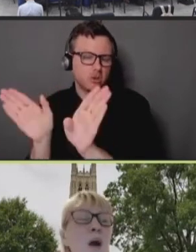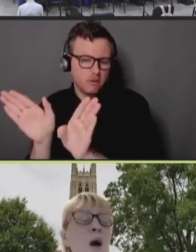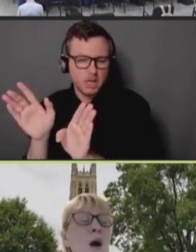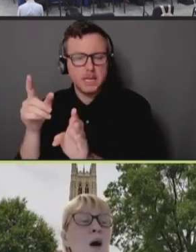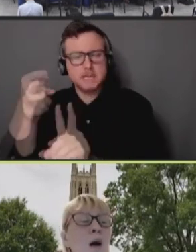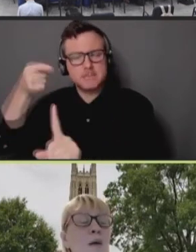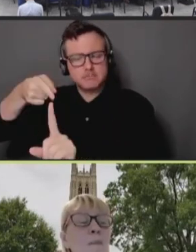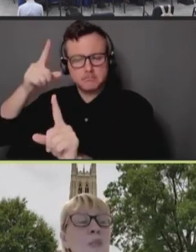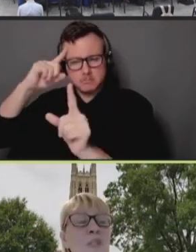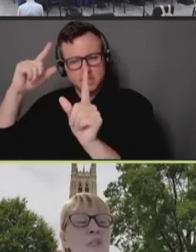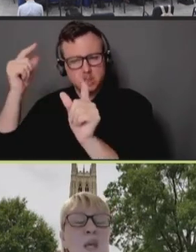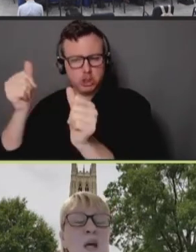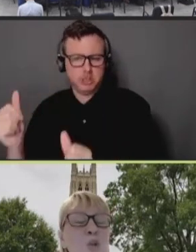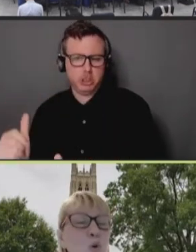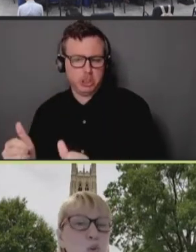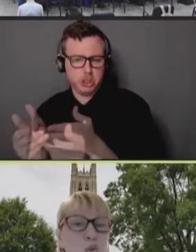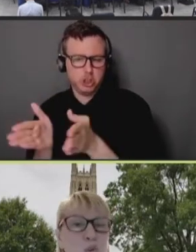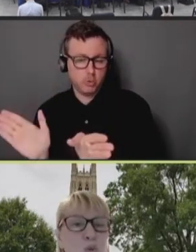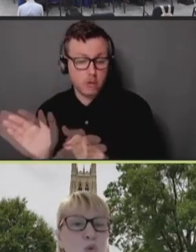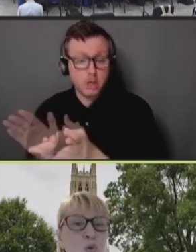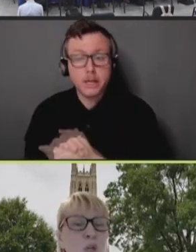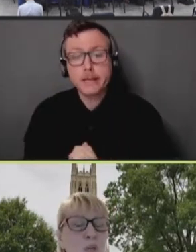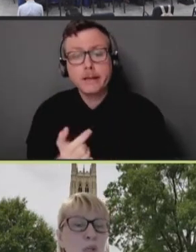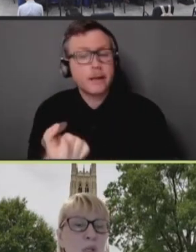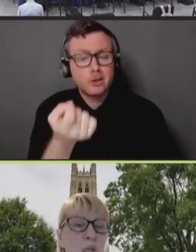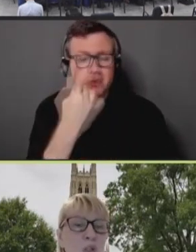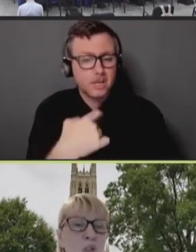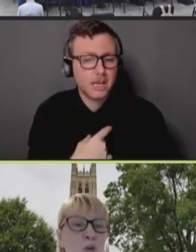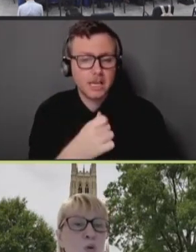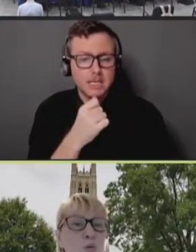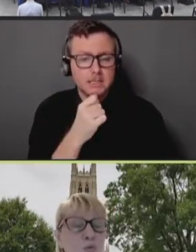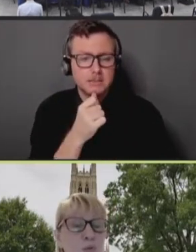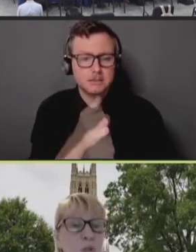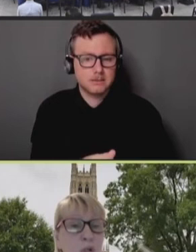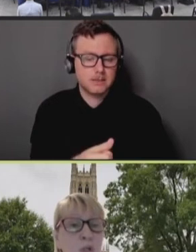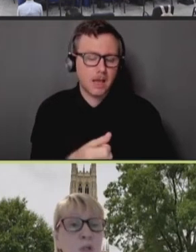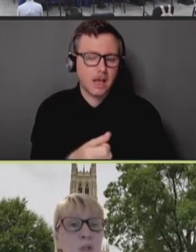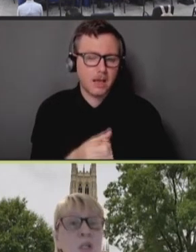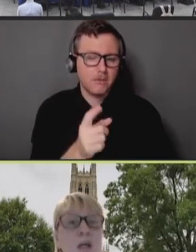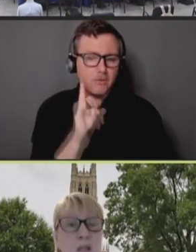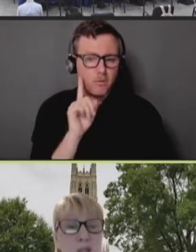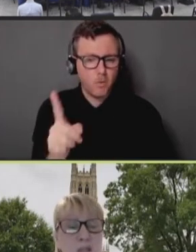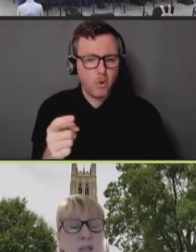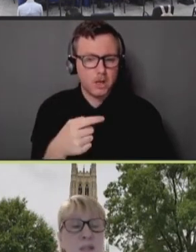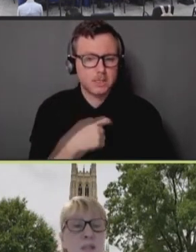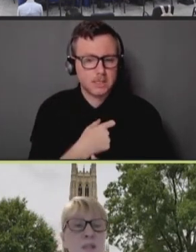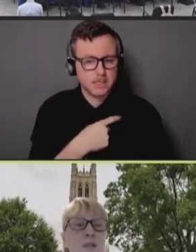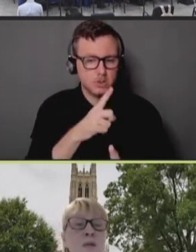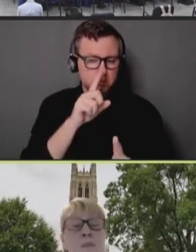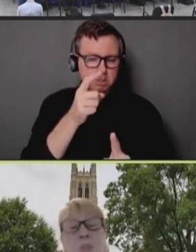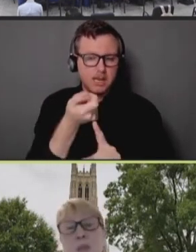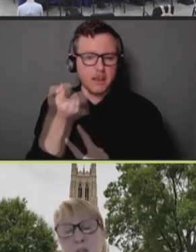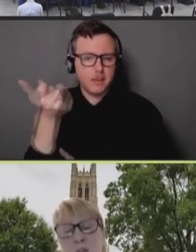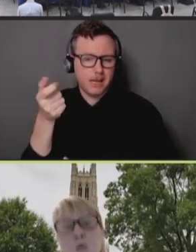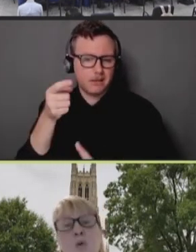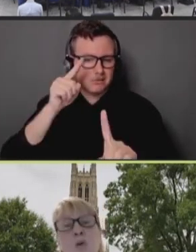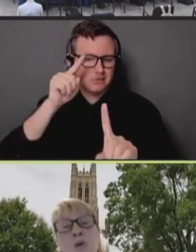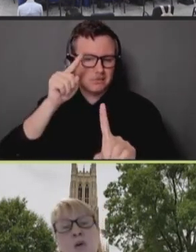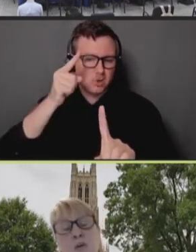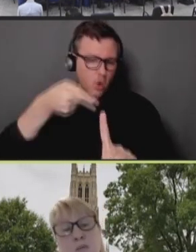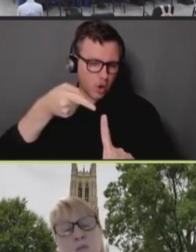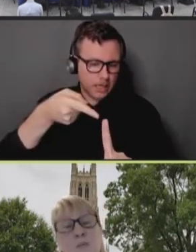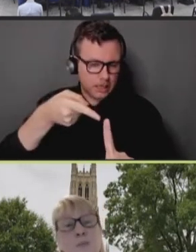They are not due to elimination of target disease.